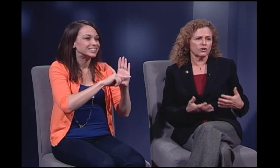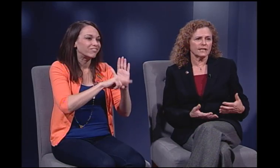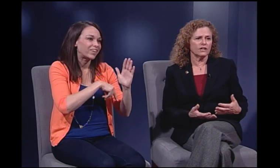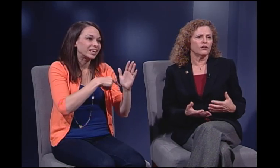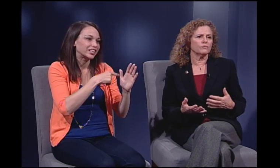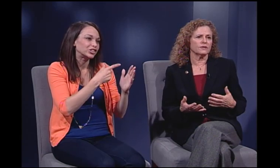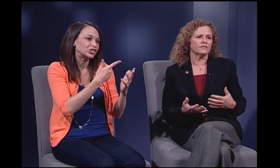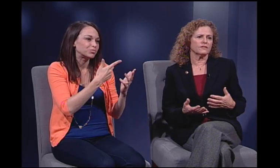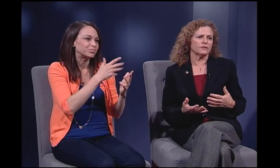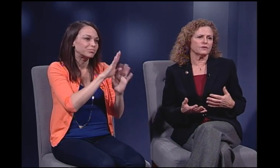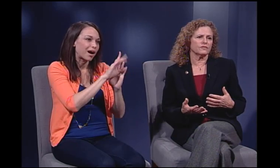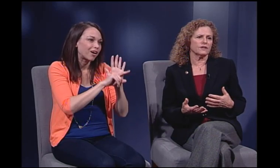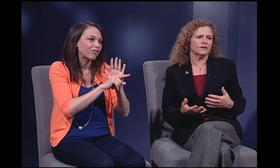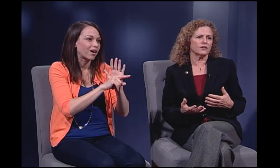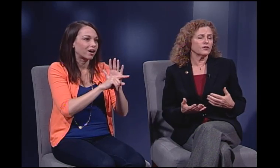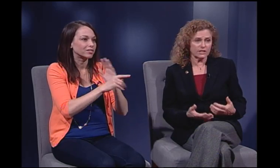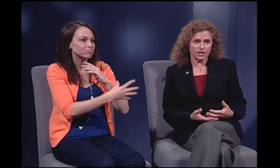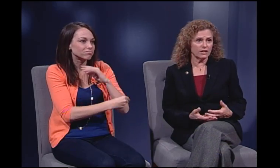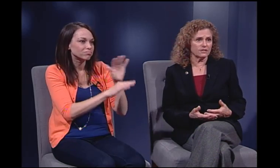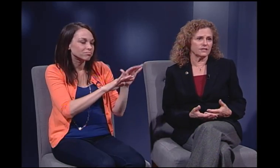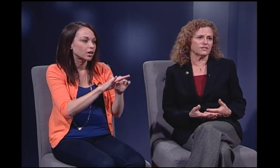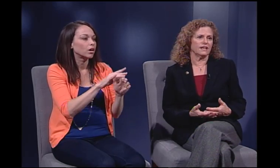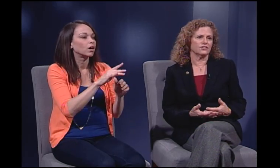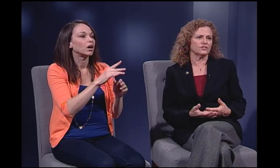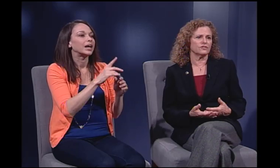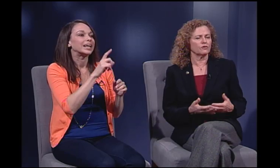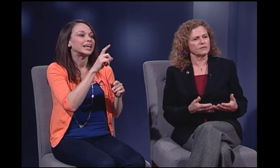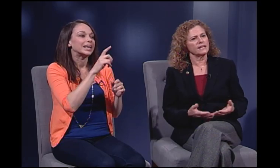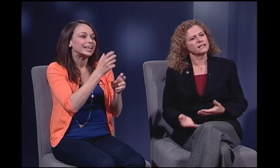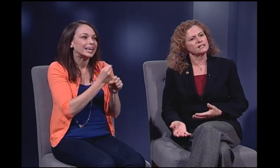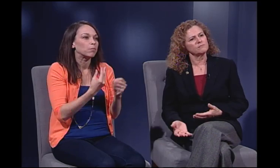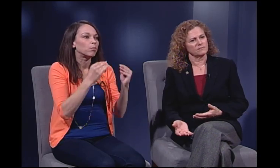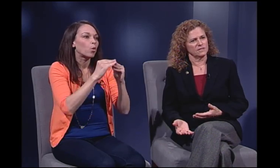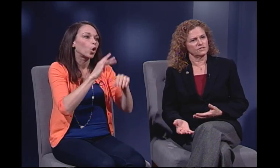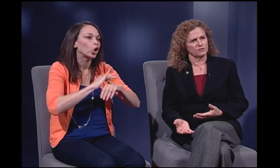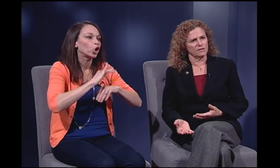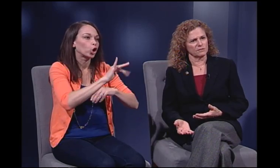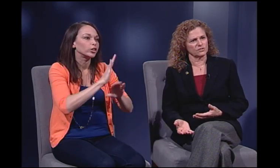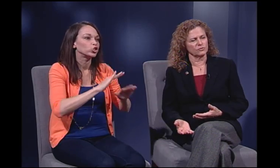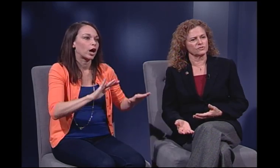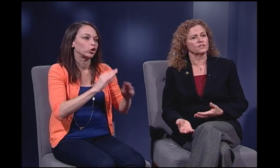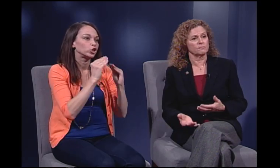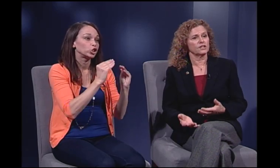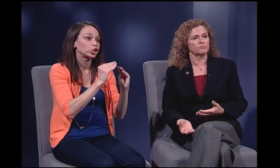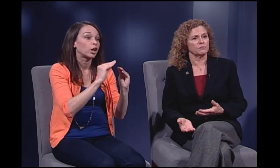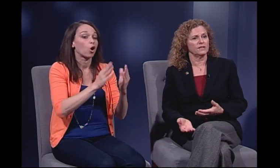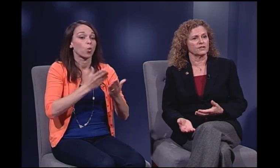early on with early childhood education, so that when they come to the public schools, they are better prepared.